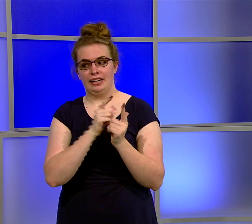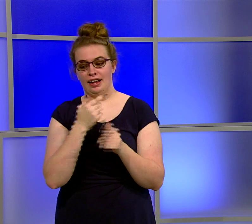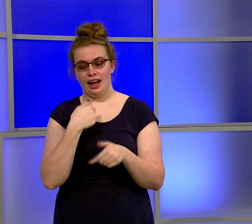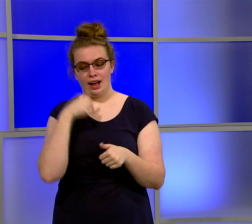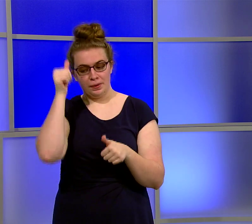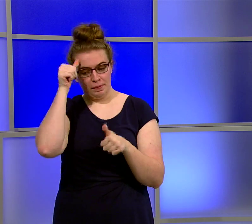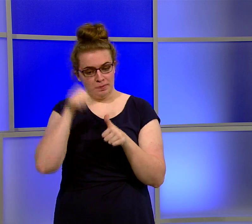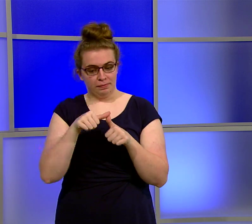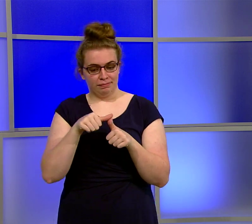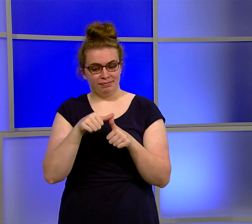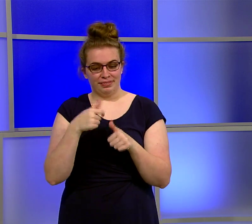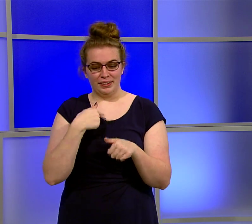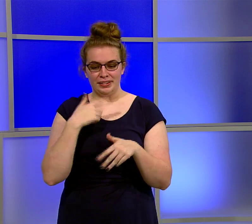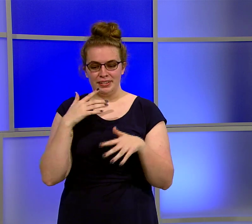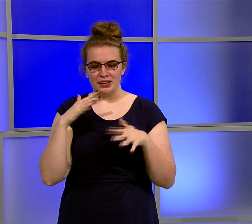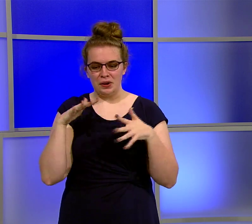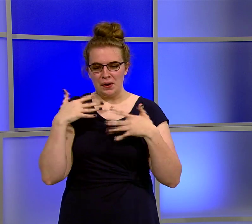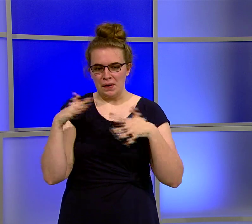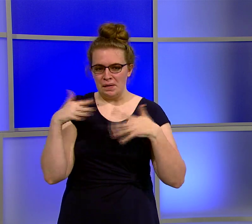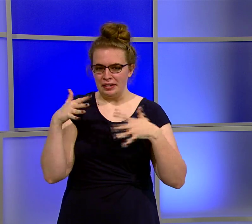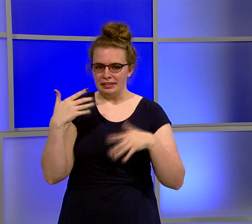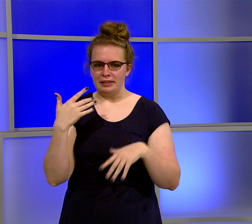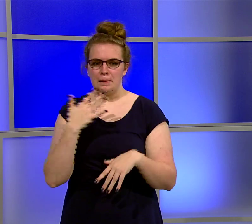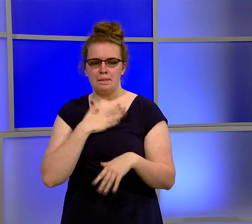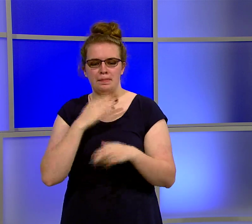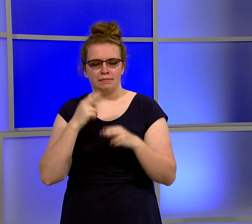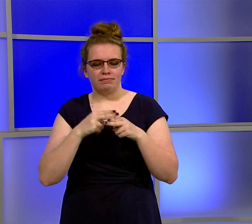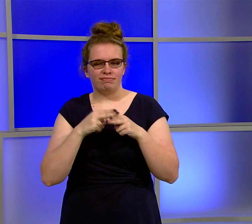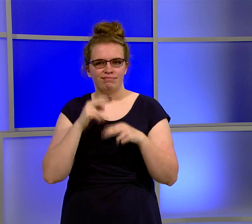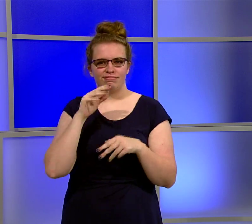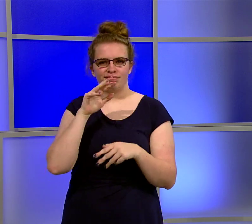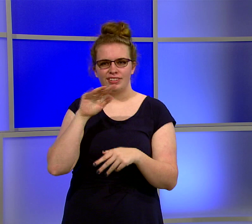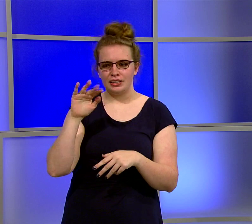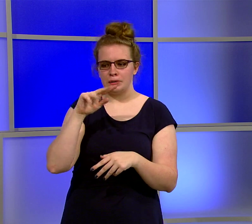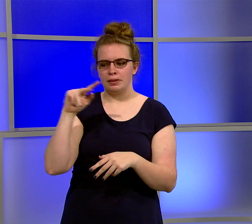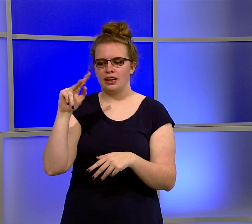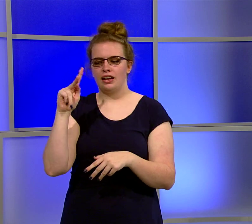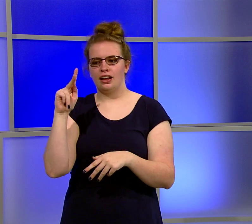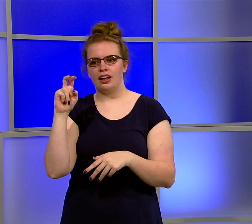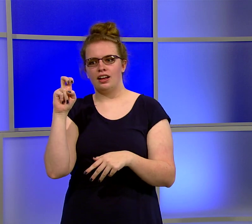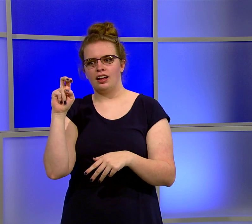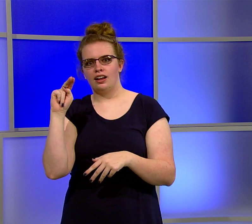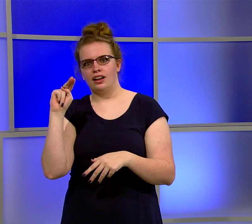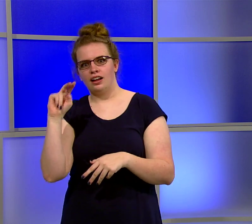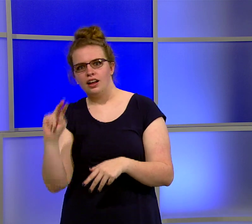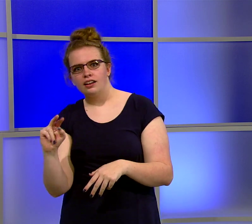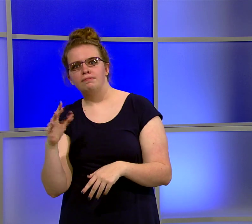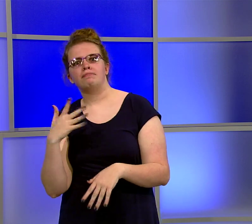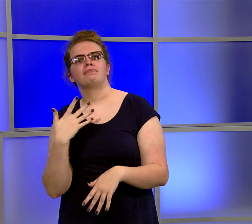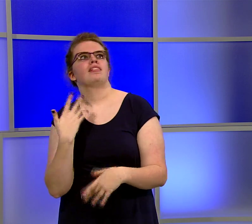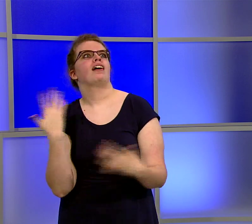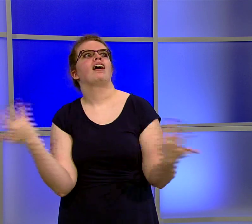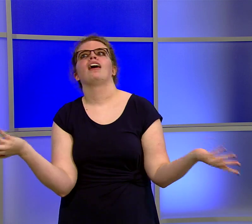i was so flustered that i could not even finish fingerspelling her name when introducing myself